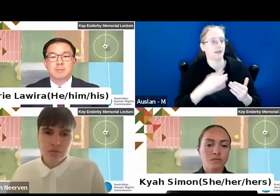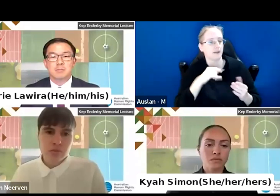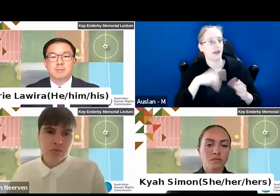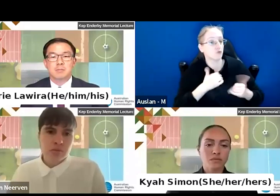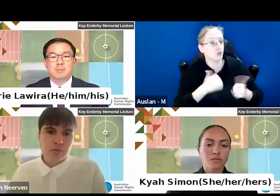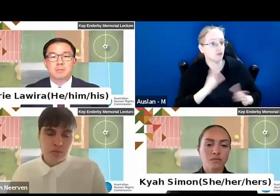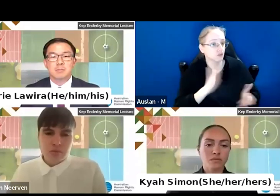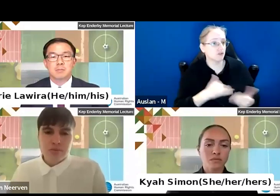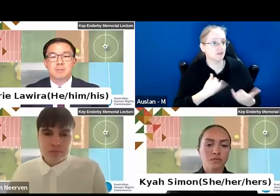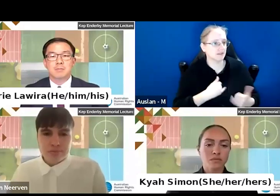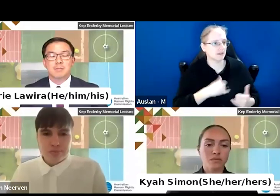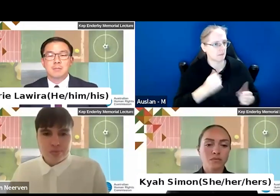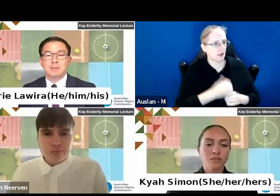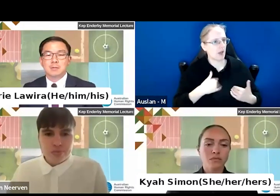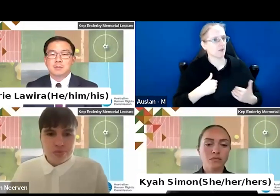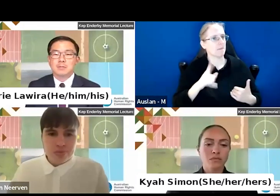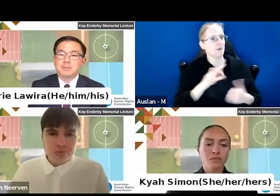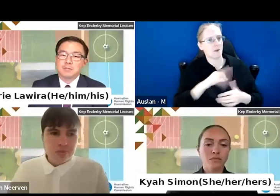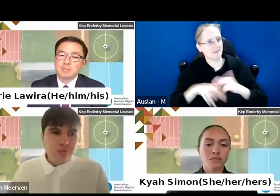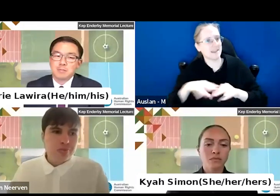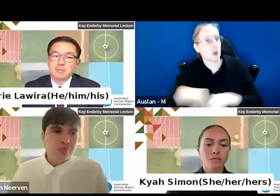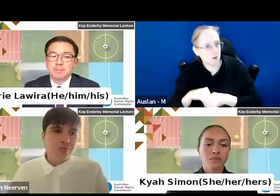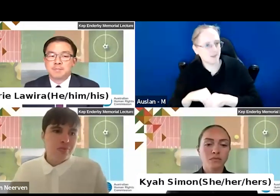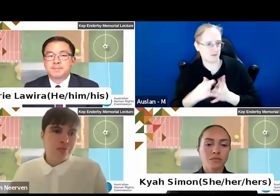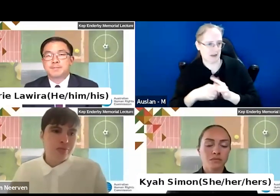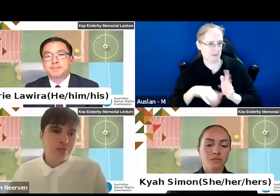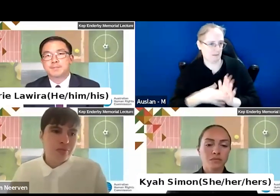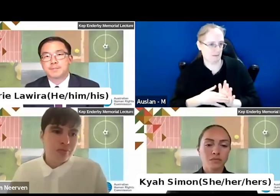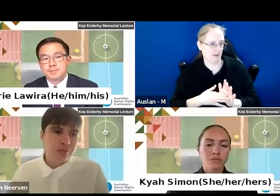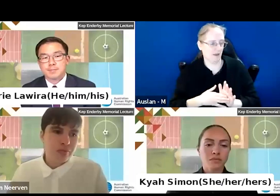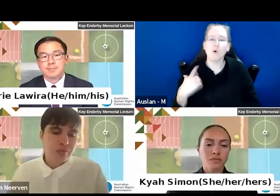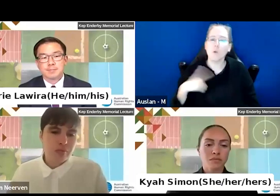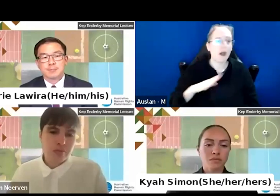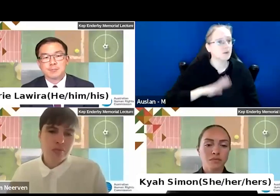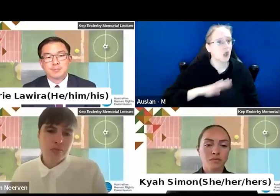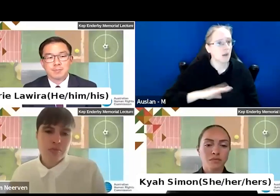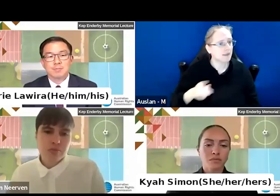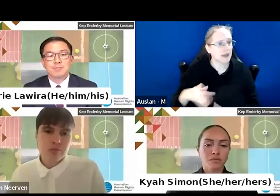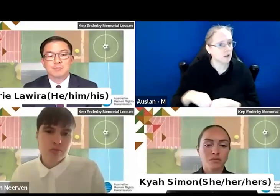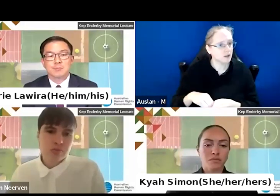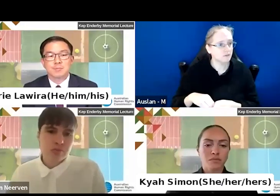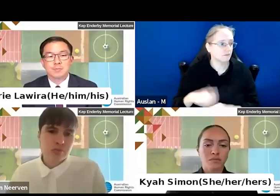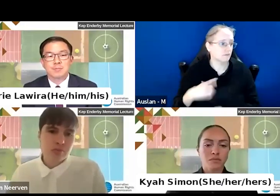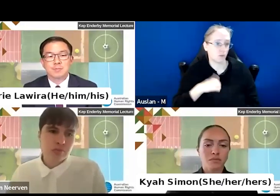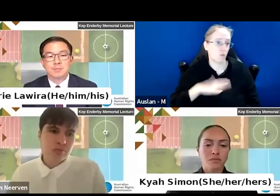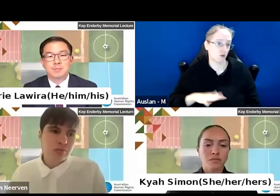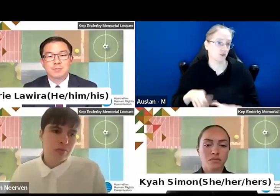it's bad, everyone's known it's bad for decades, but why do we tolerate it? We tolerate it because we want to. That's why we tolerate it. We want it to